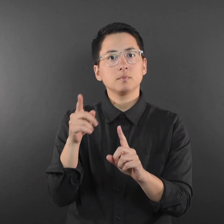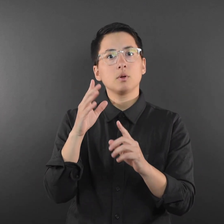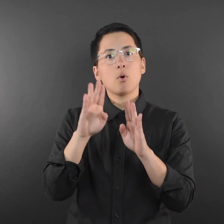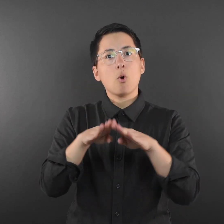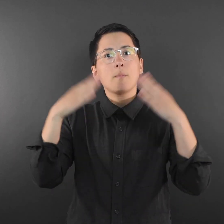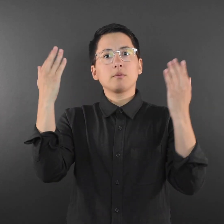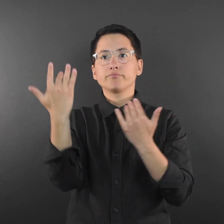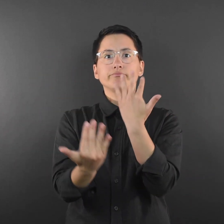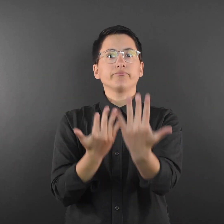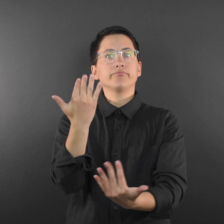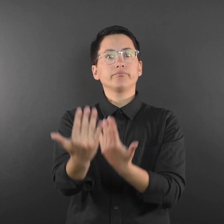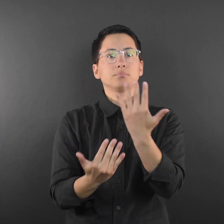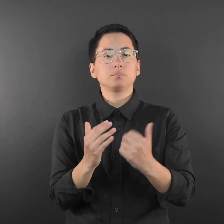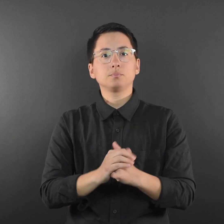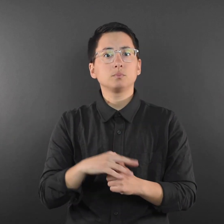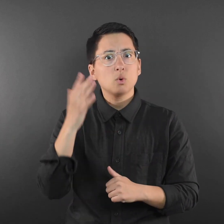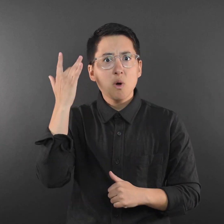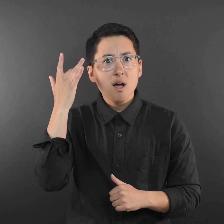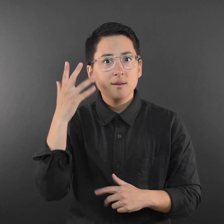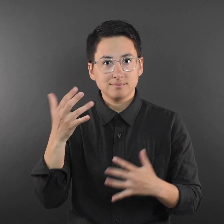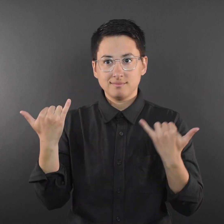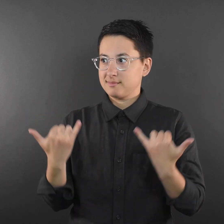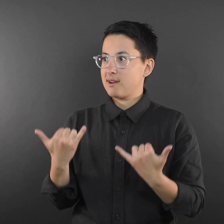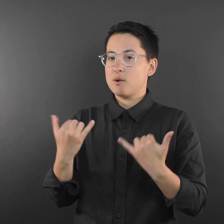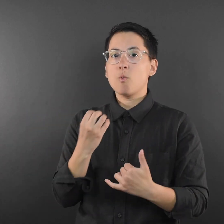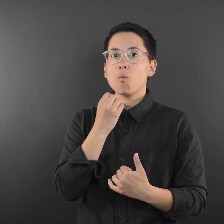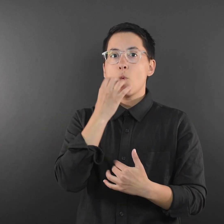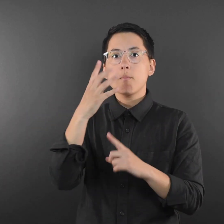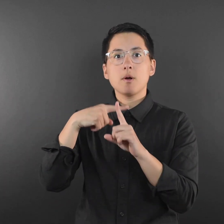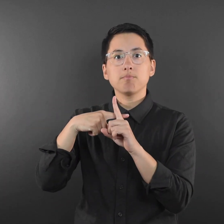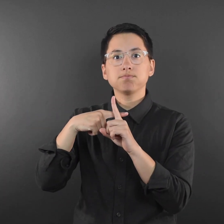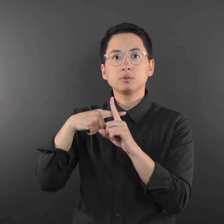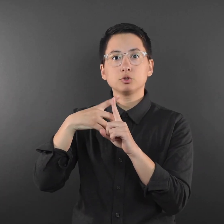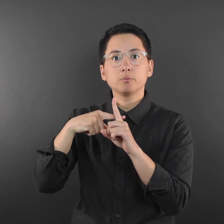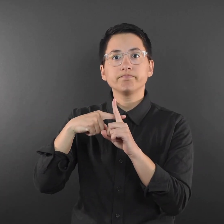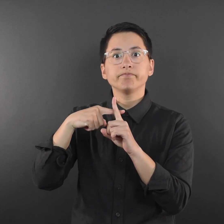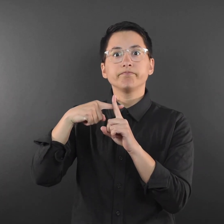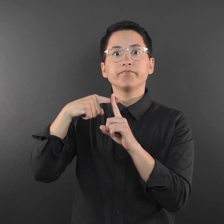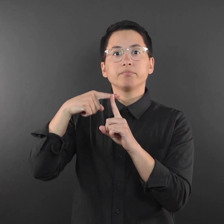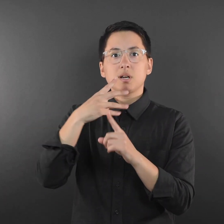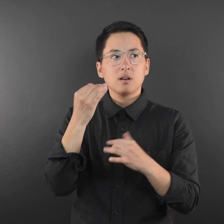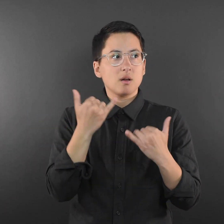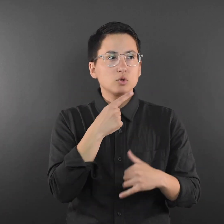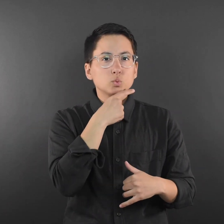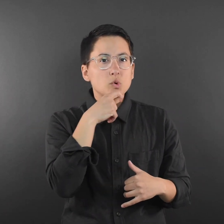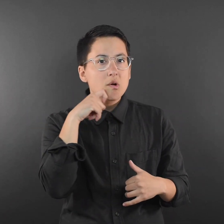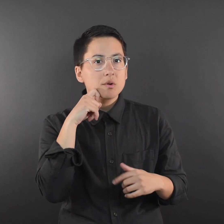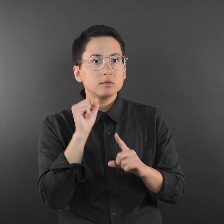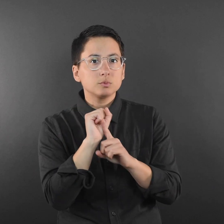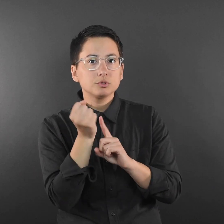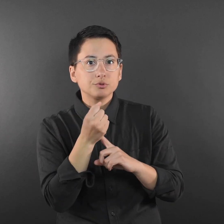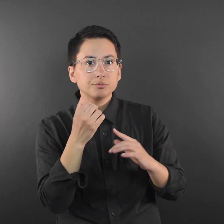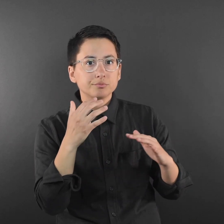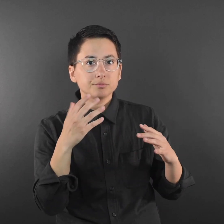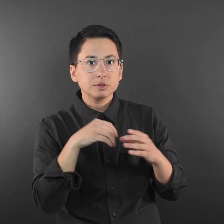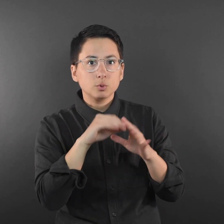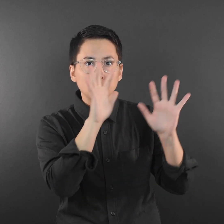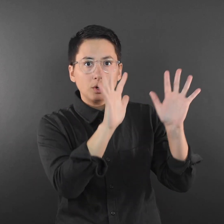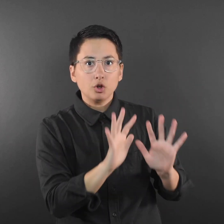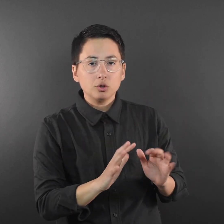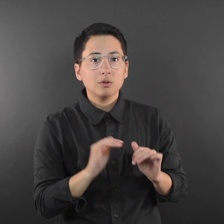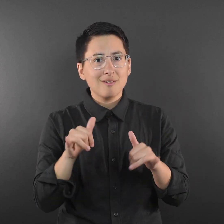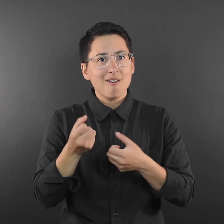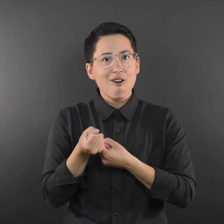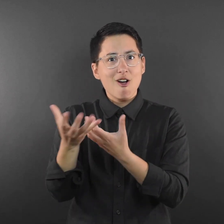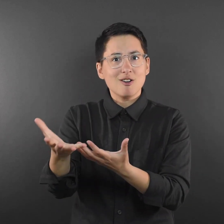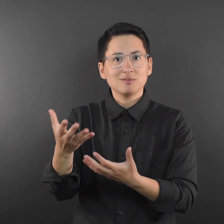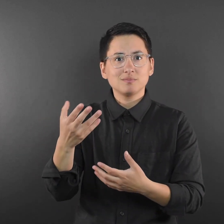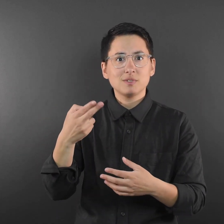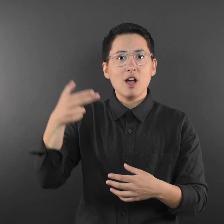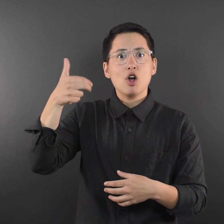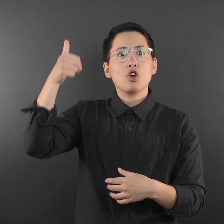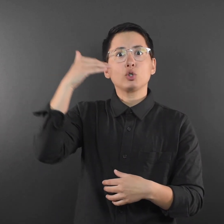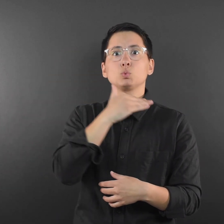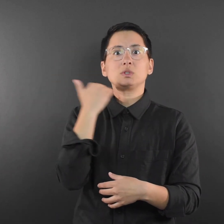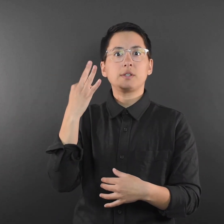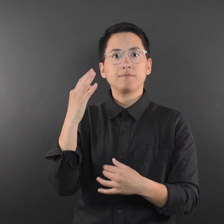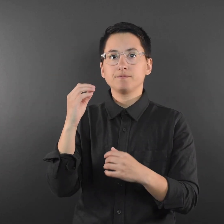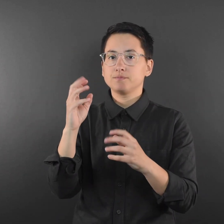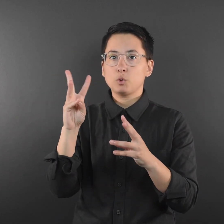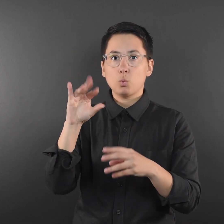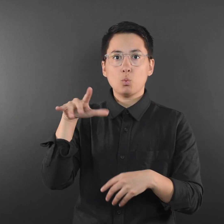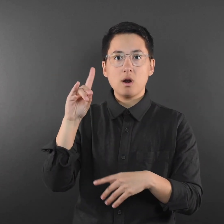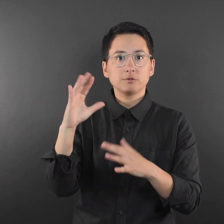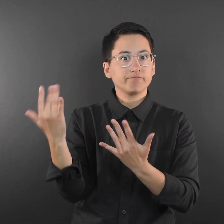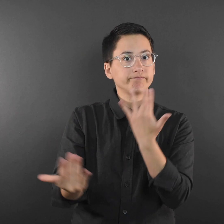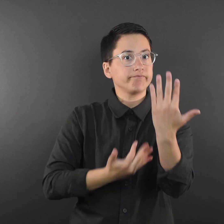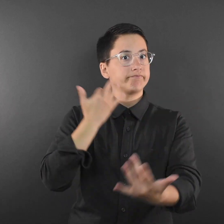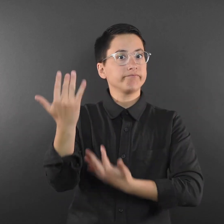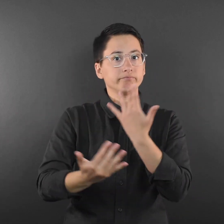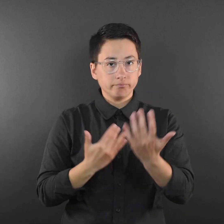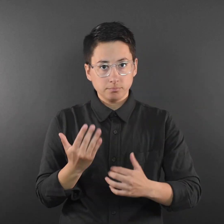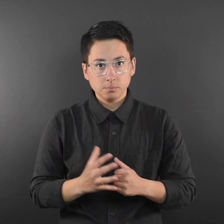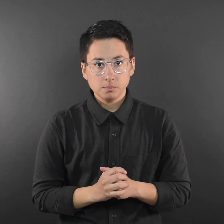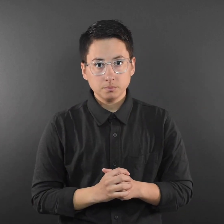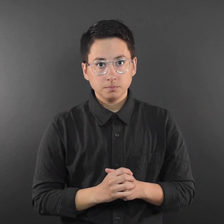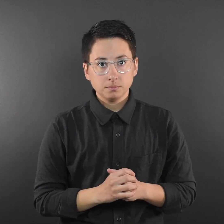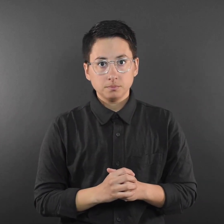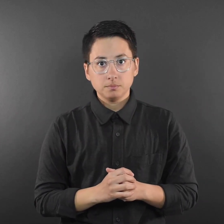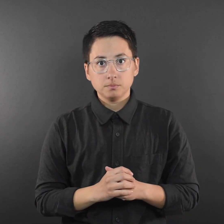burning due to increased wildfire risk from warm temperatures and dry conditions.